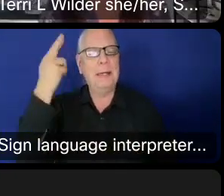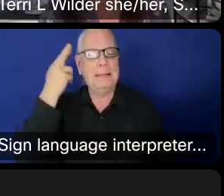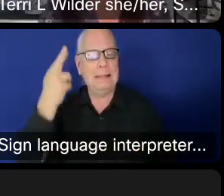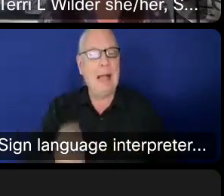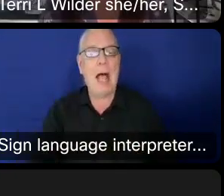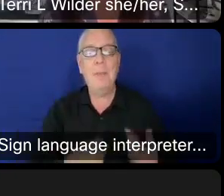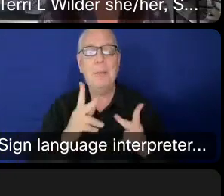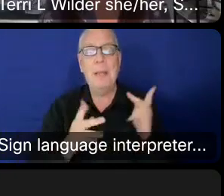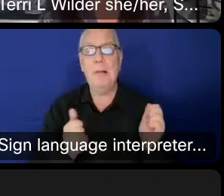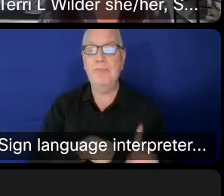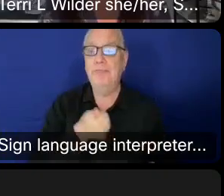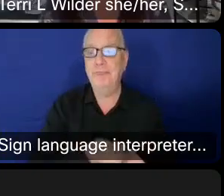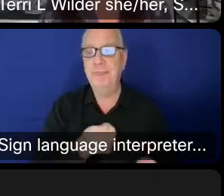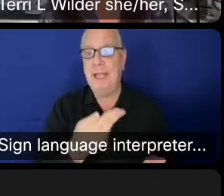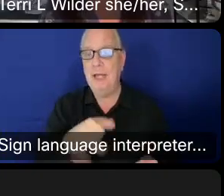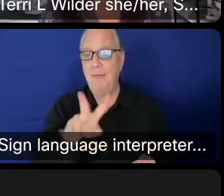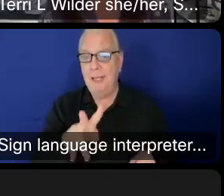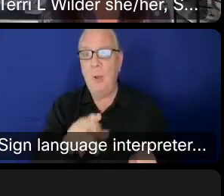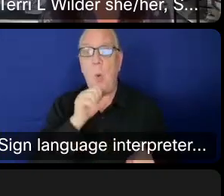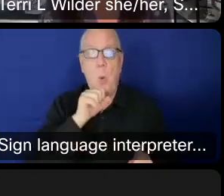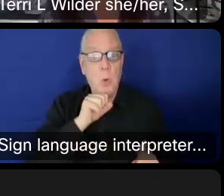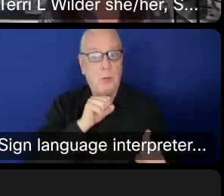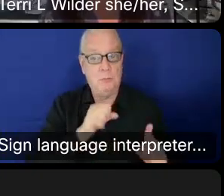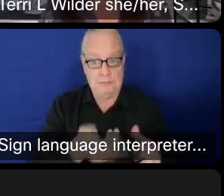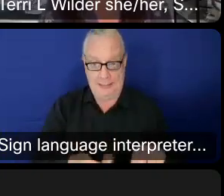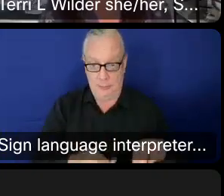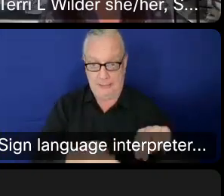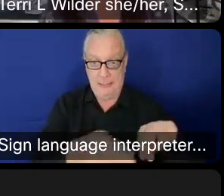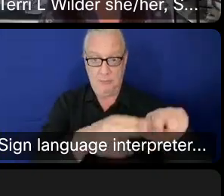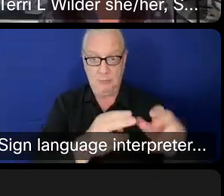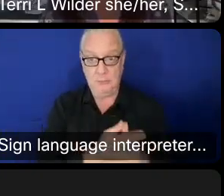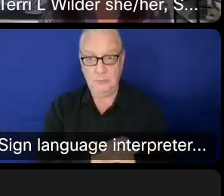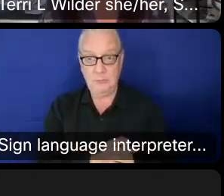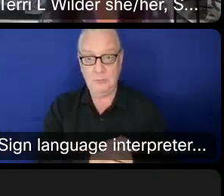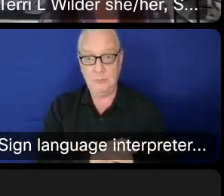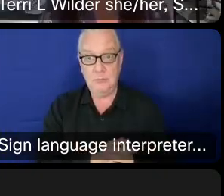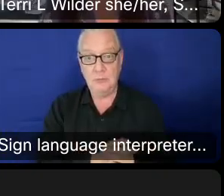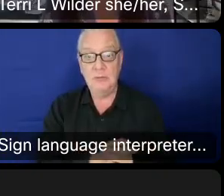is increasing is because we're seeing folks who are 50 and